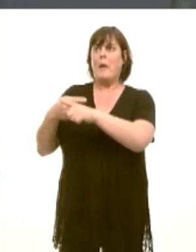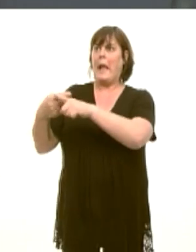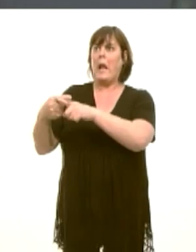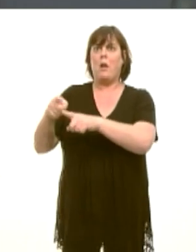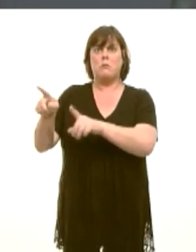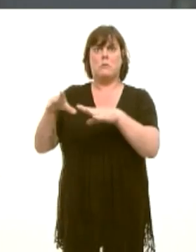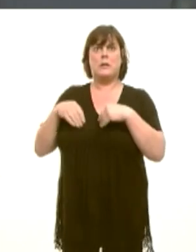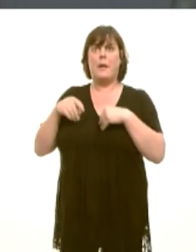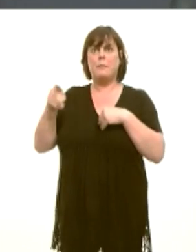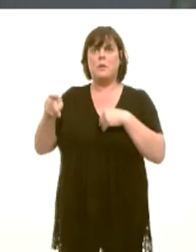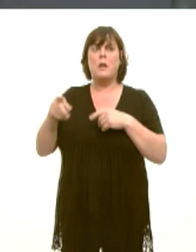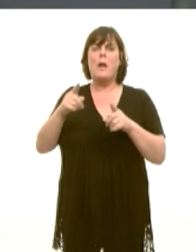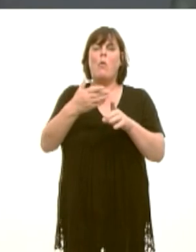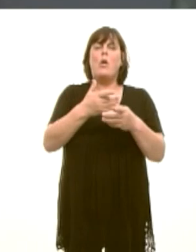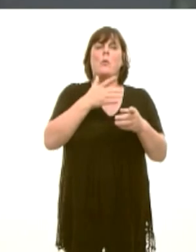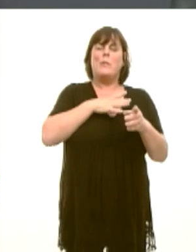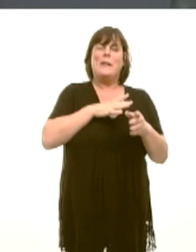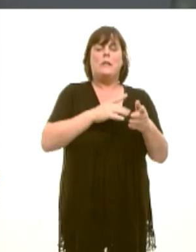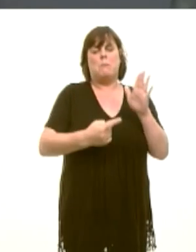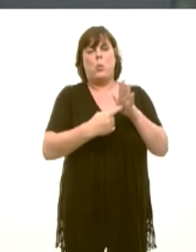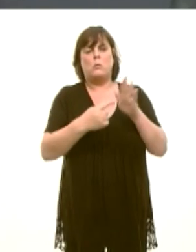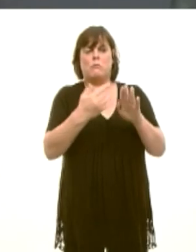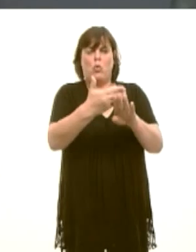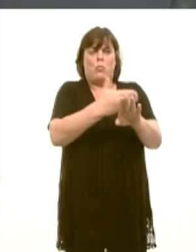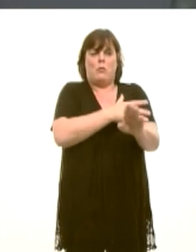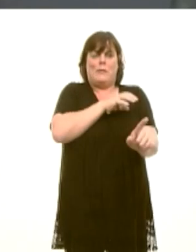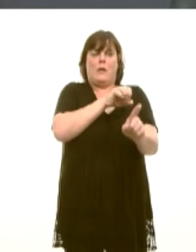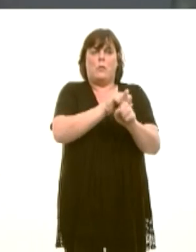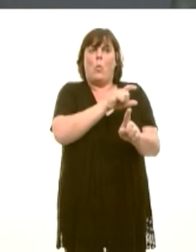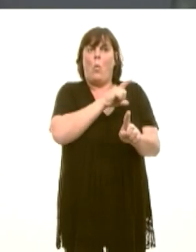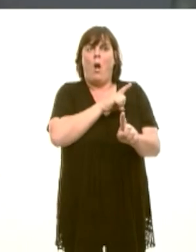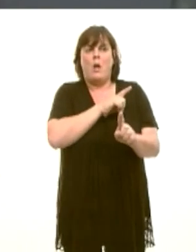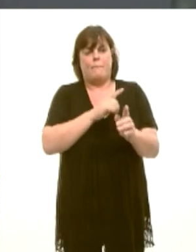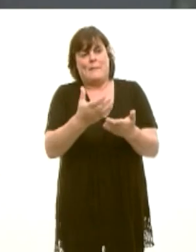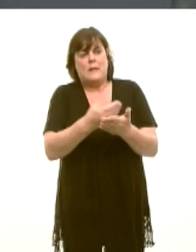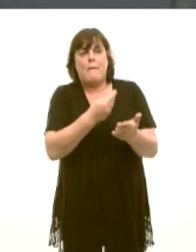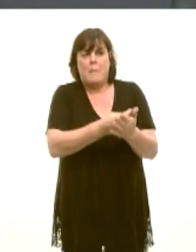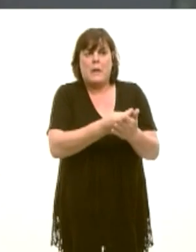diagnosis are clear: not only does it save money, but more crucially, it saves peopleís